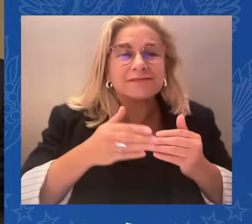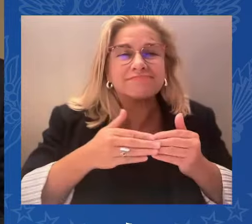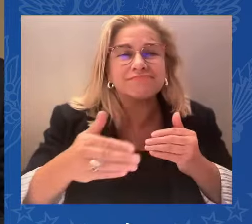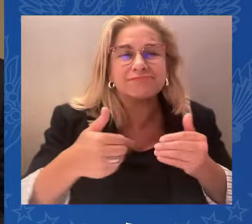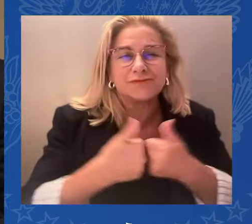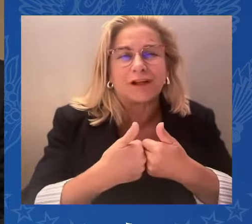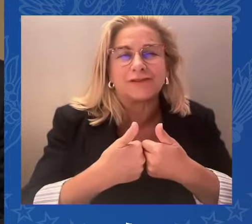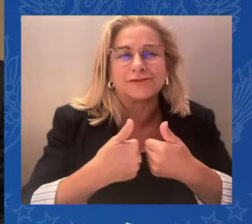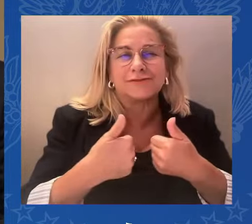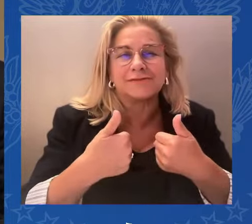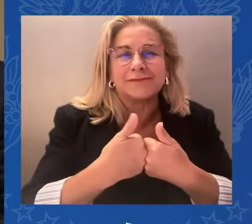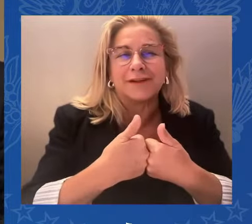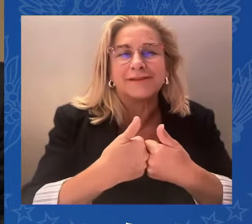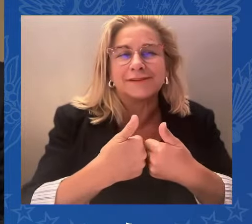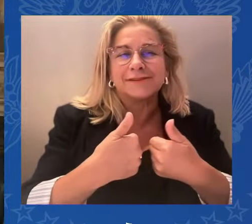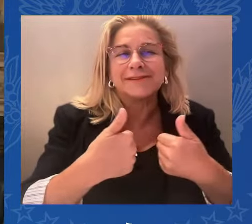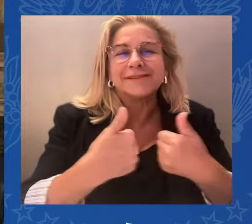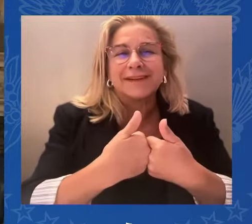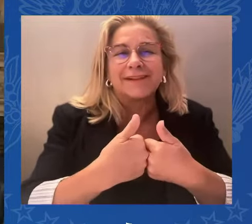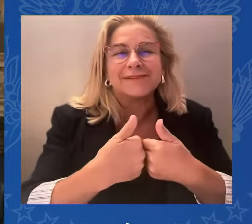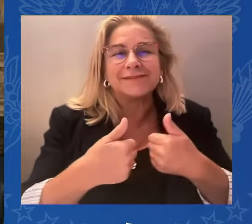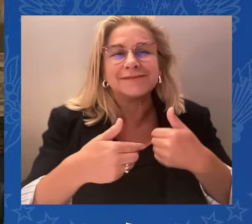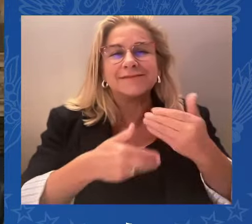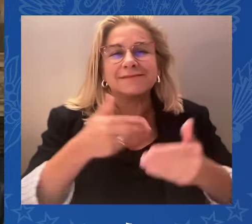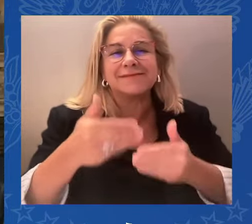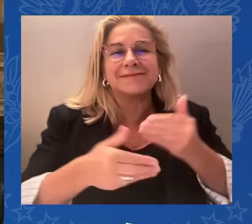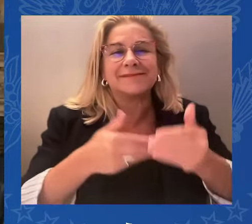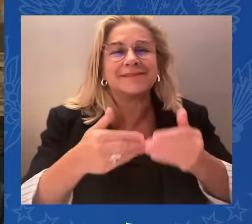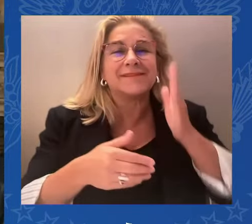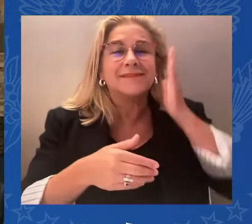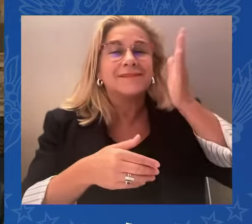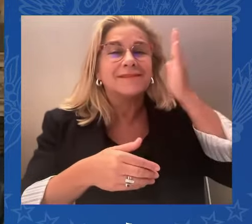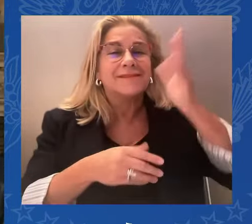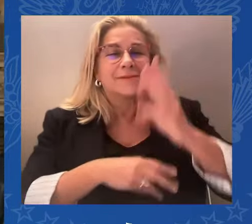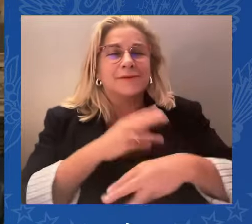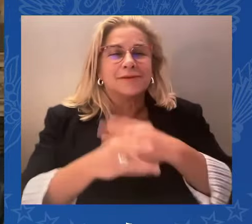I believe -- here to stay. And I'm going to turn it over now to all of you.